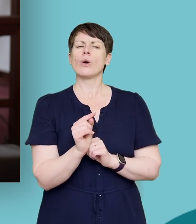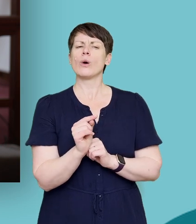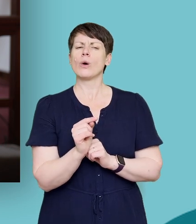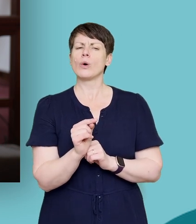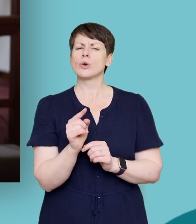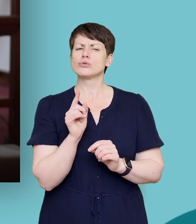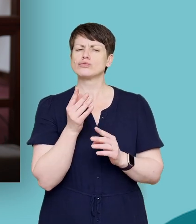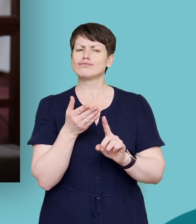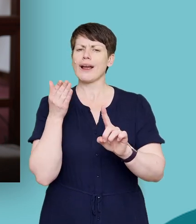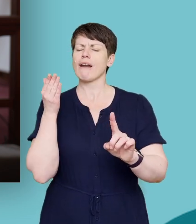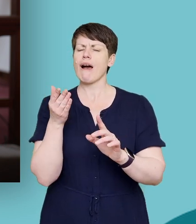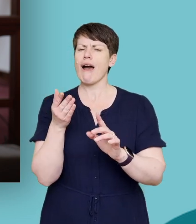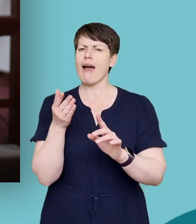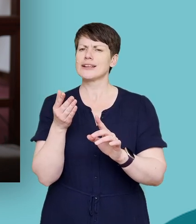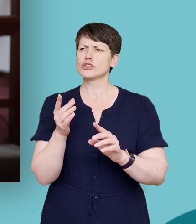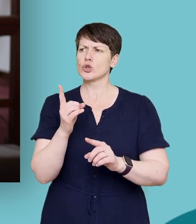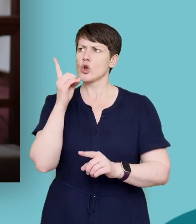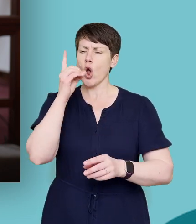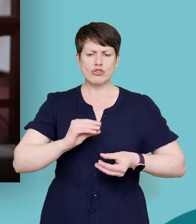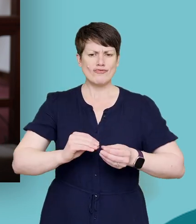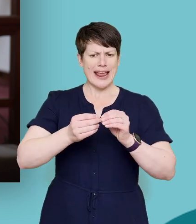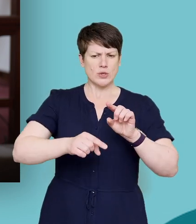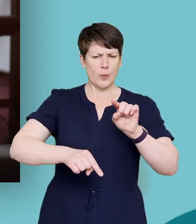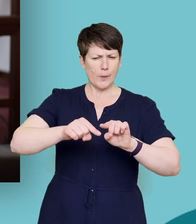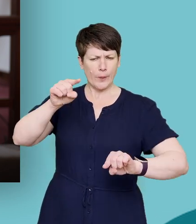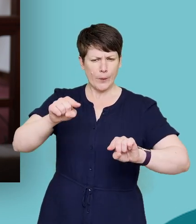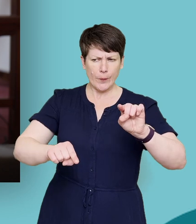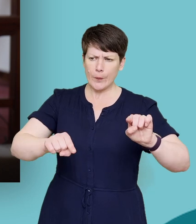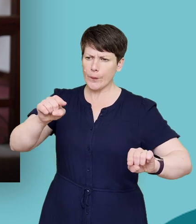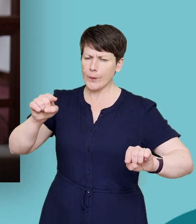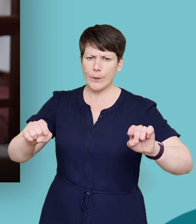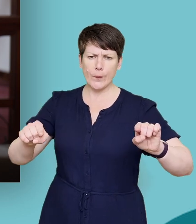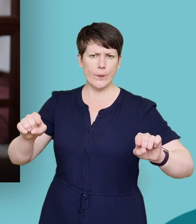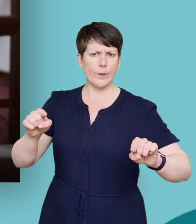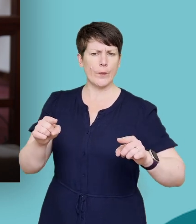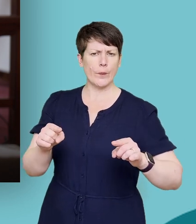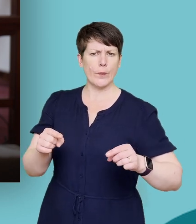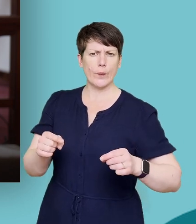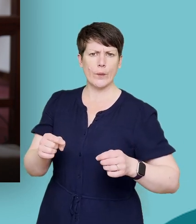diversity of God's creation, the wealth of understanding and experience that comes